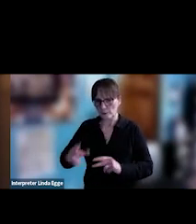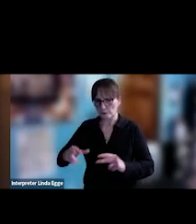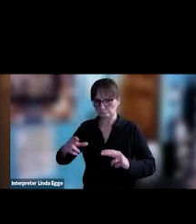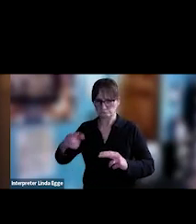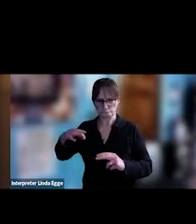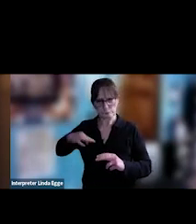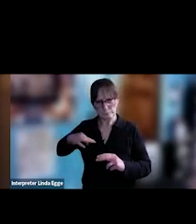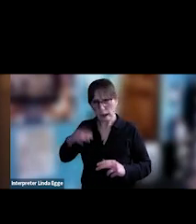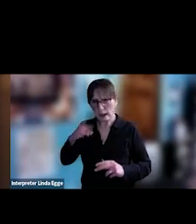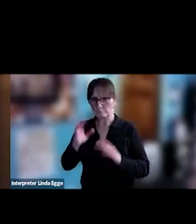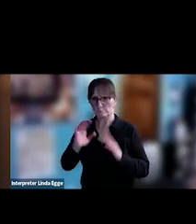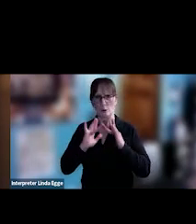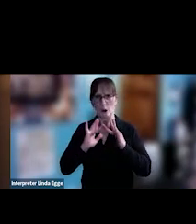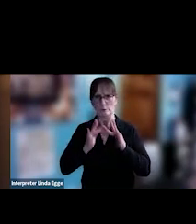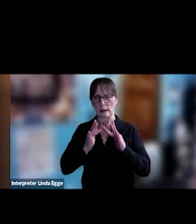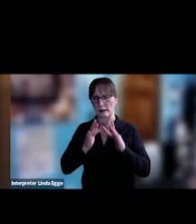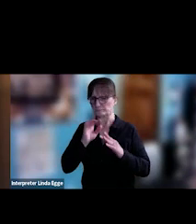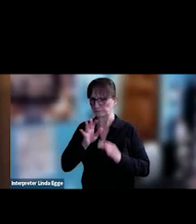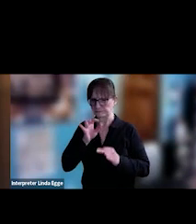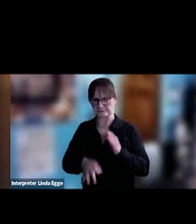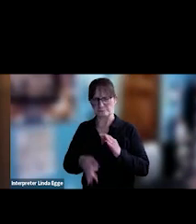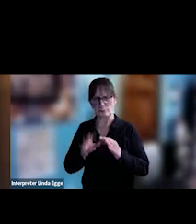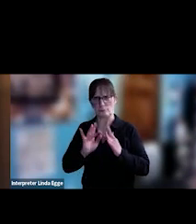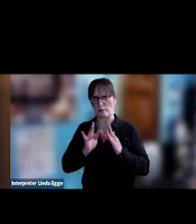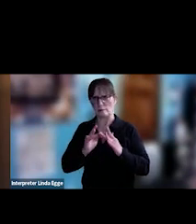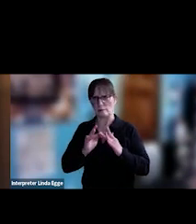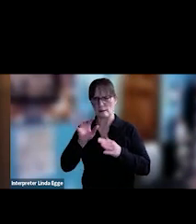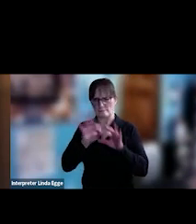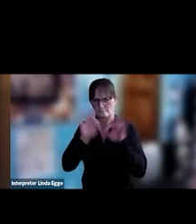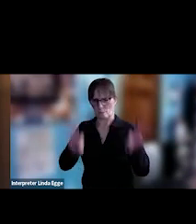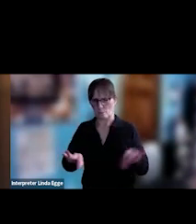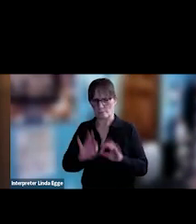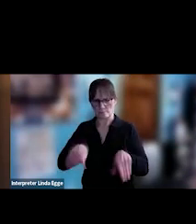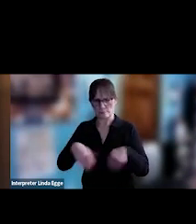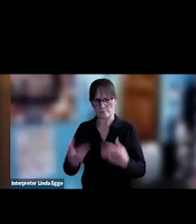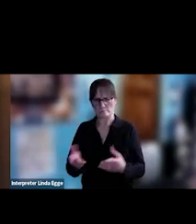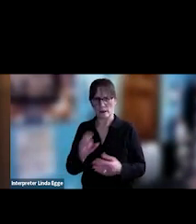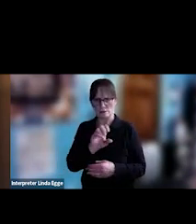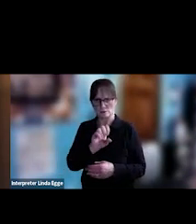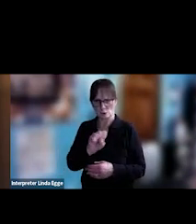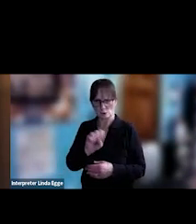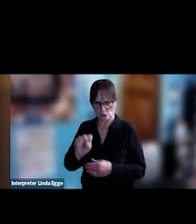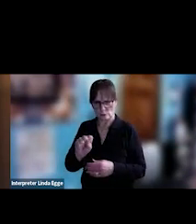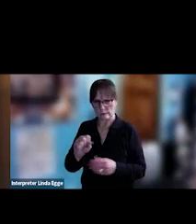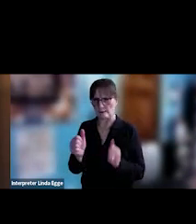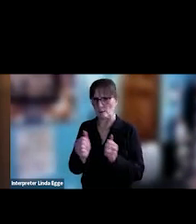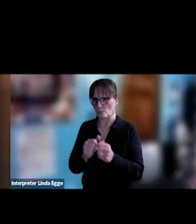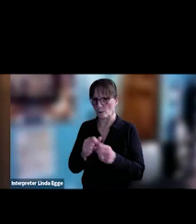there's a relatively simple online form, you just provide Social Security with your information,